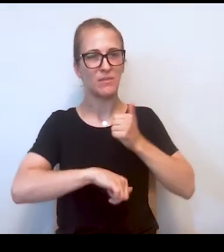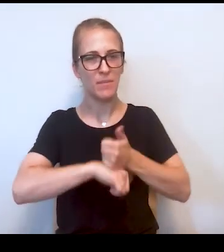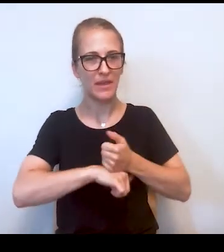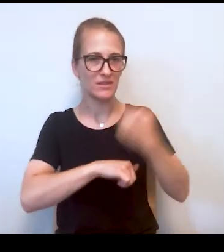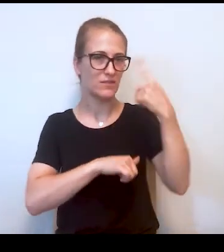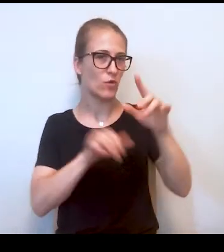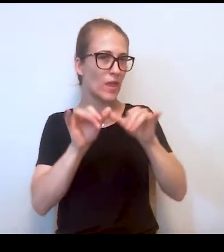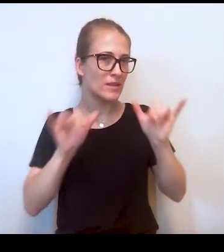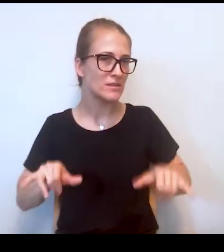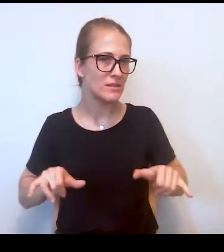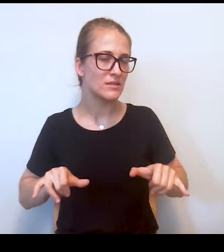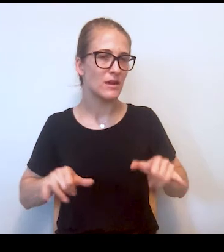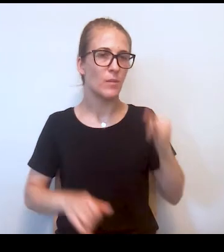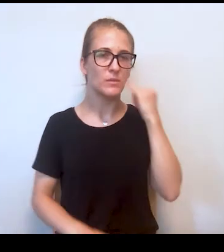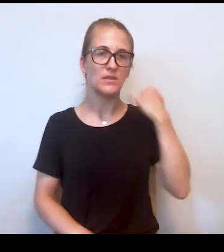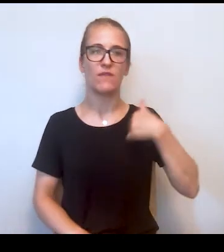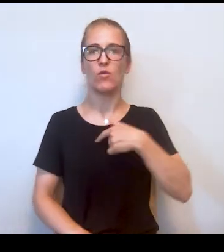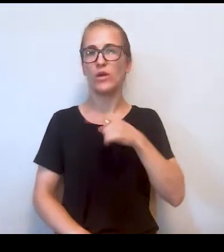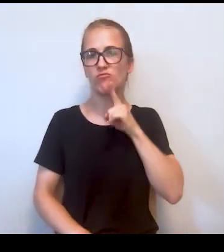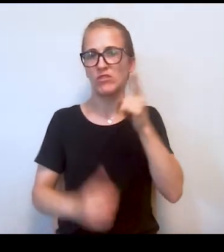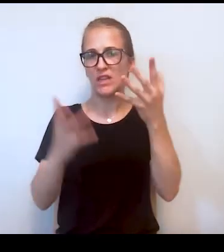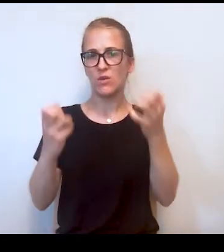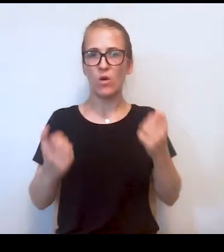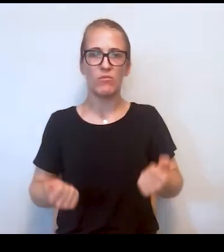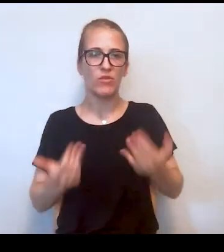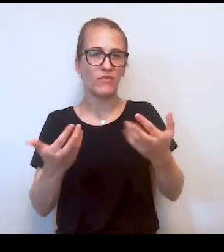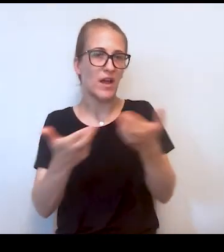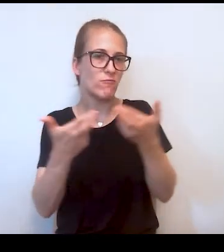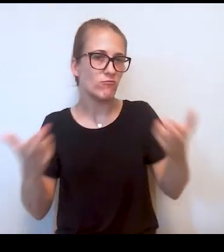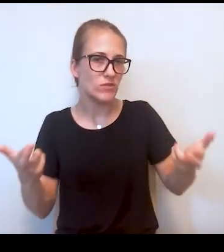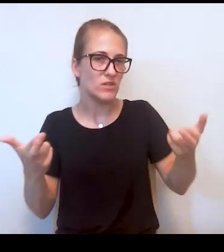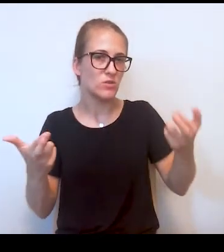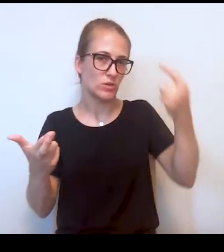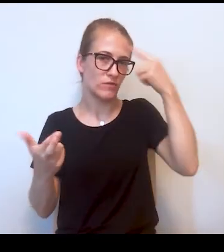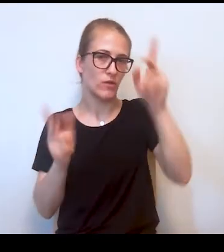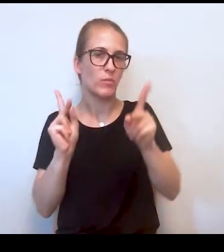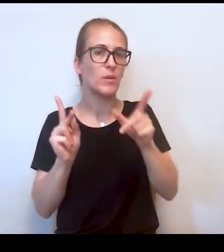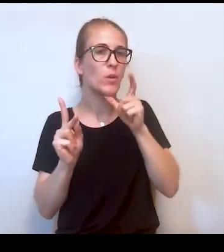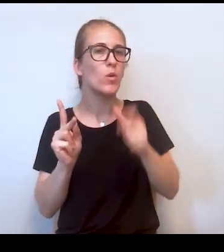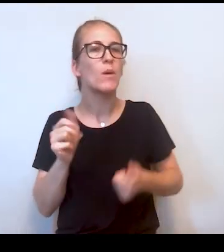And the demographics we shared, are those the folks making leadership decisions?